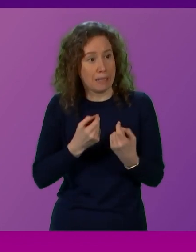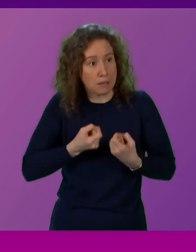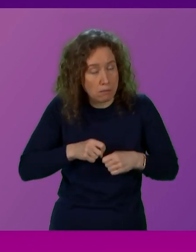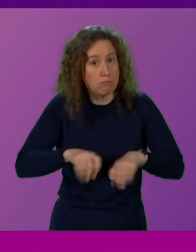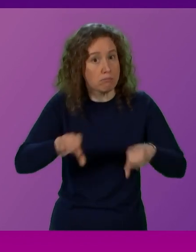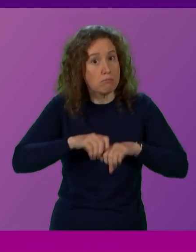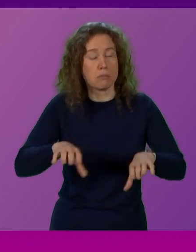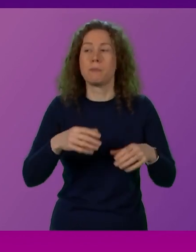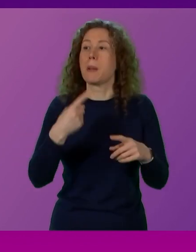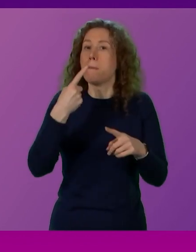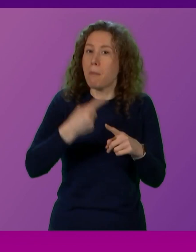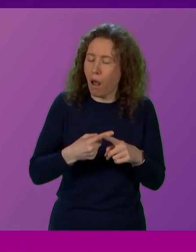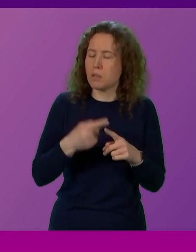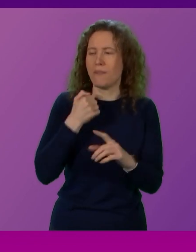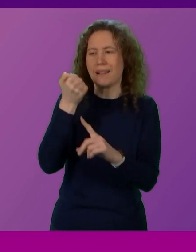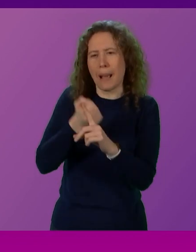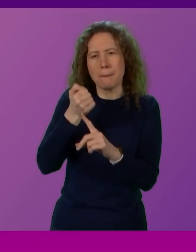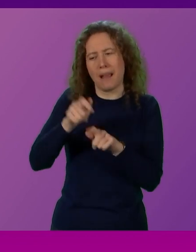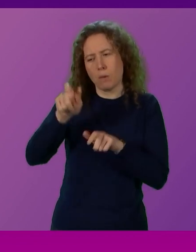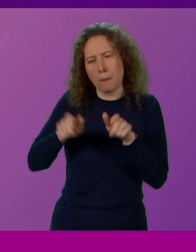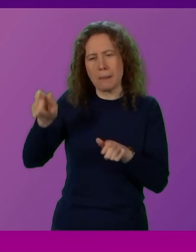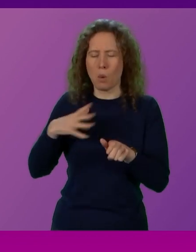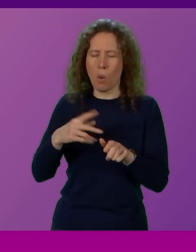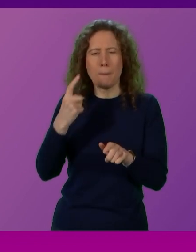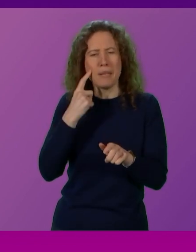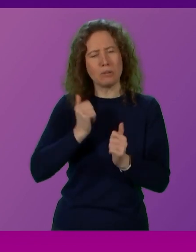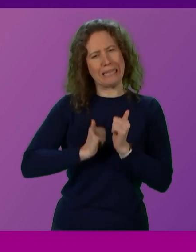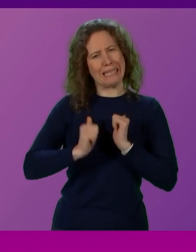Along with period dignity campaigners, I am keen to meet the Cabinet Secretary for Social